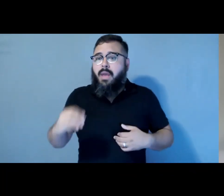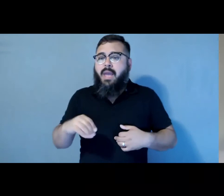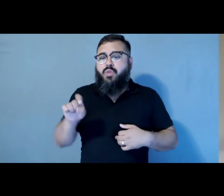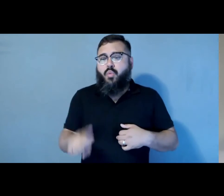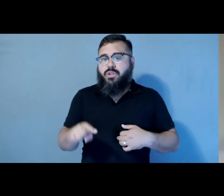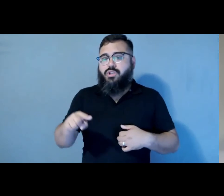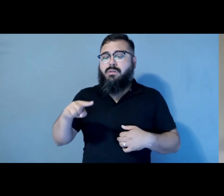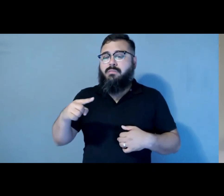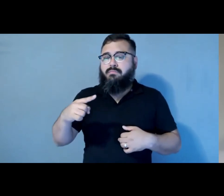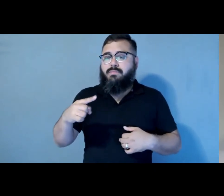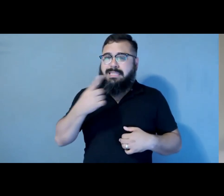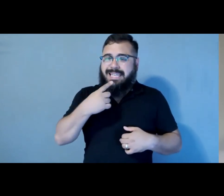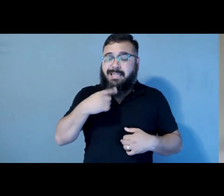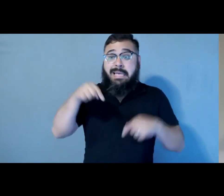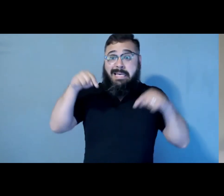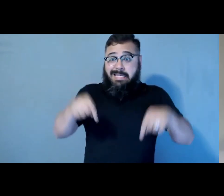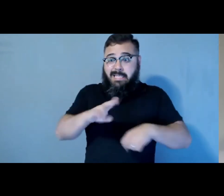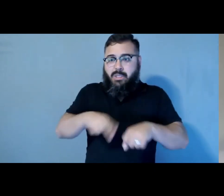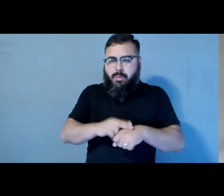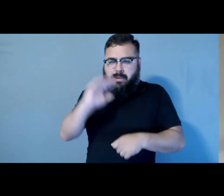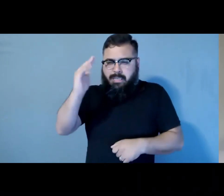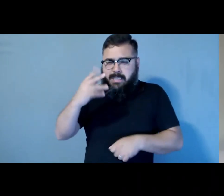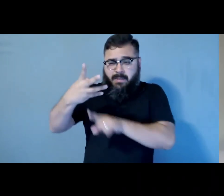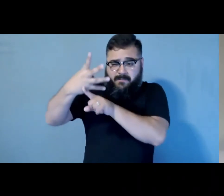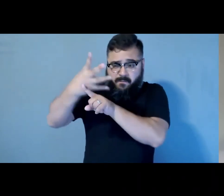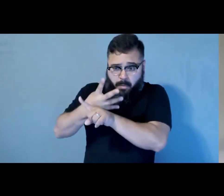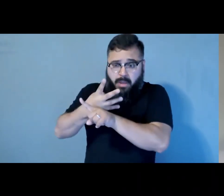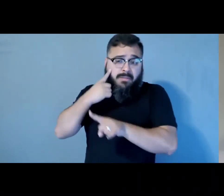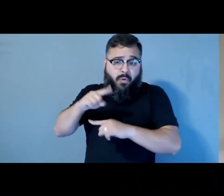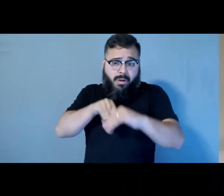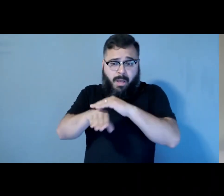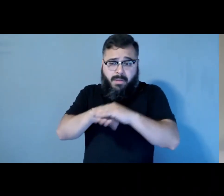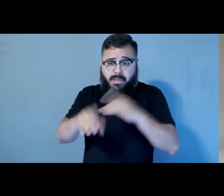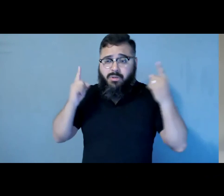So it sounds like it took four months for these accommodations, and then also in addition,